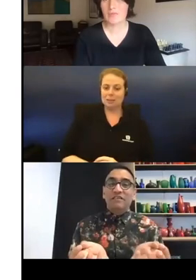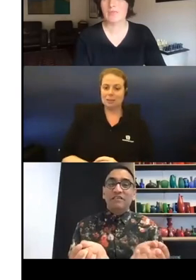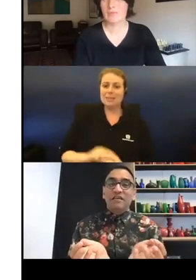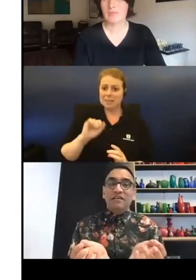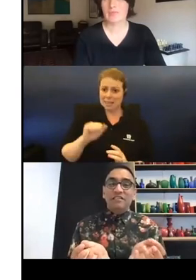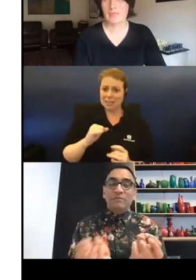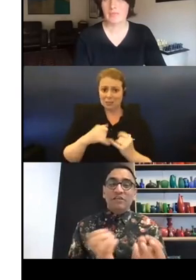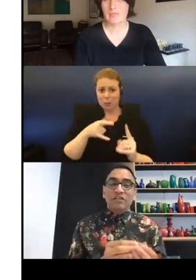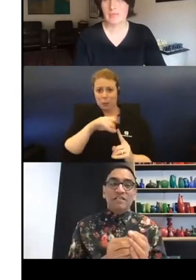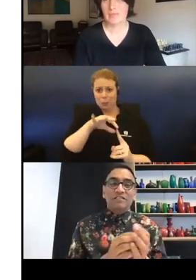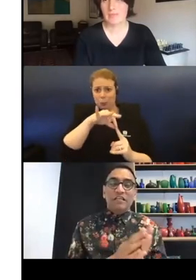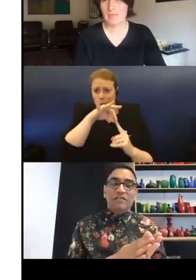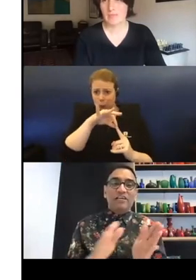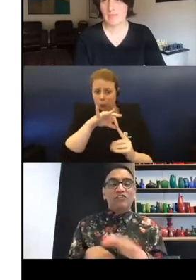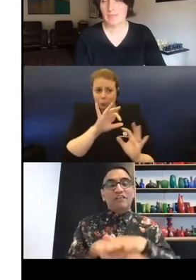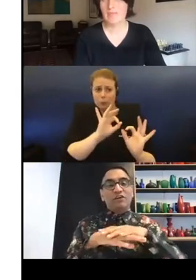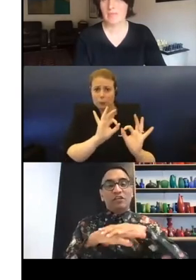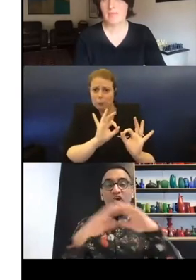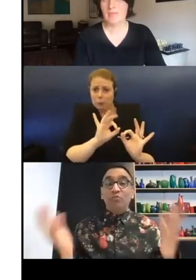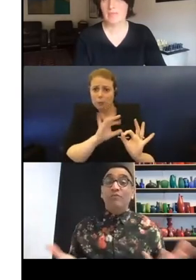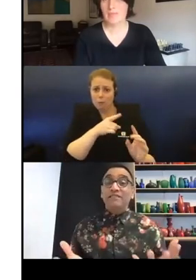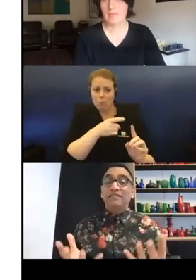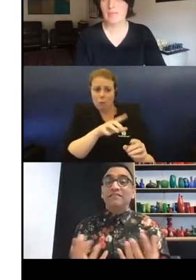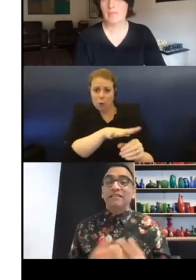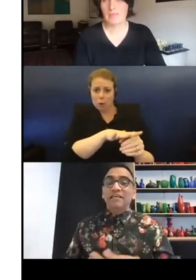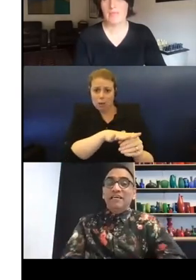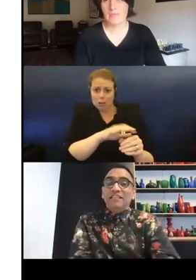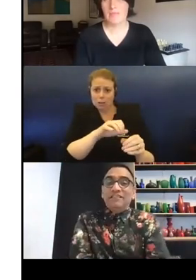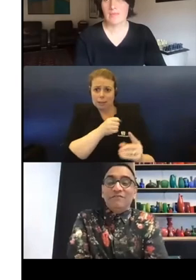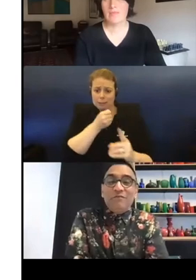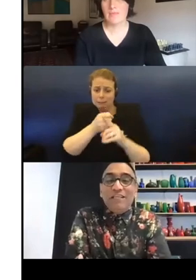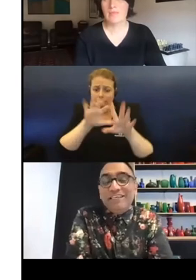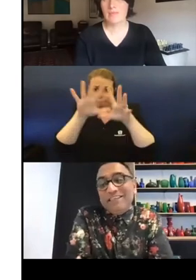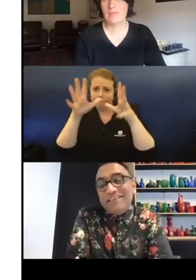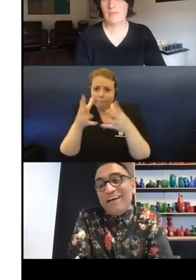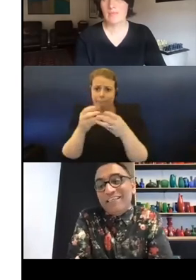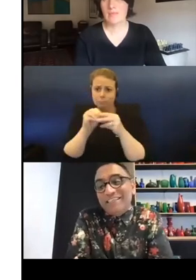uh specialized to the location they've got a global resonance and that's really exciting to see